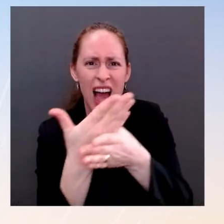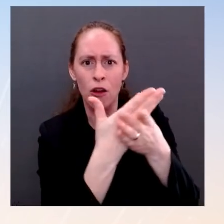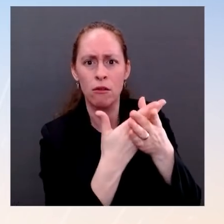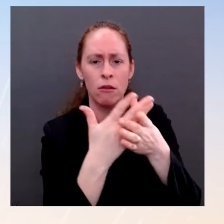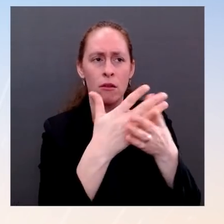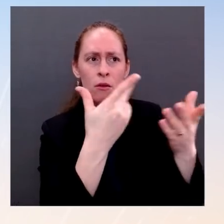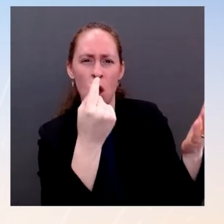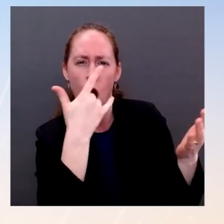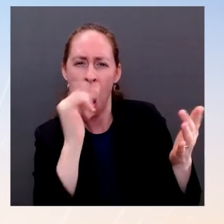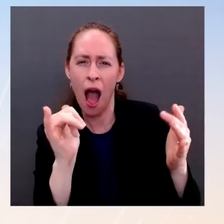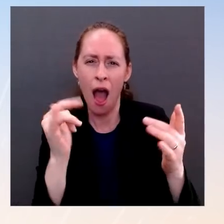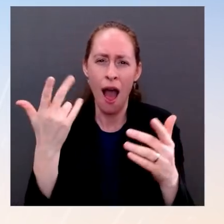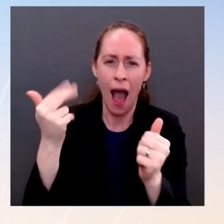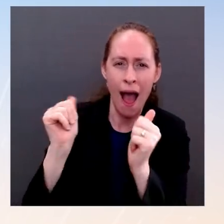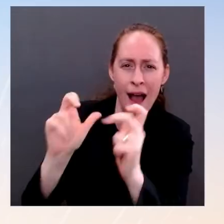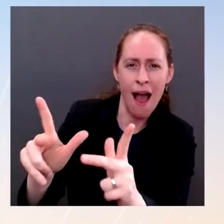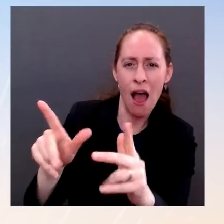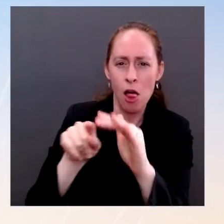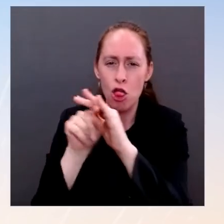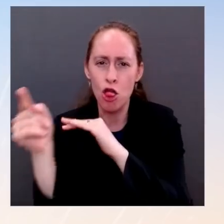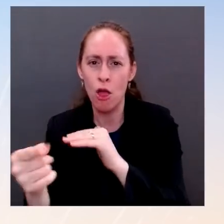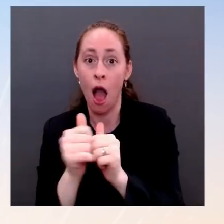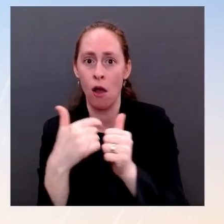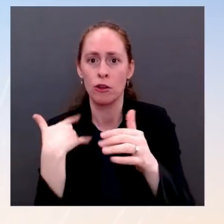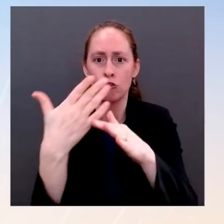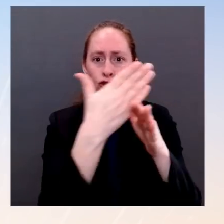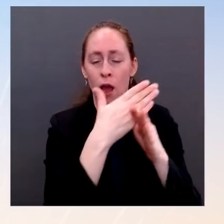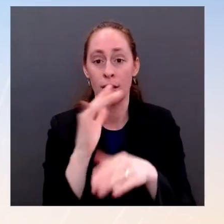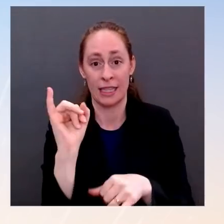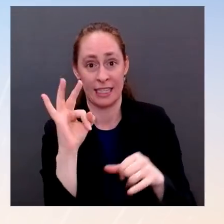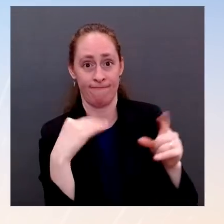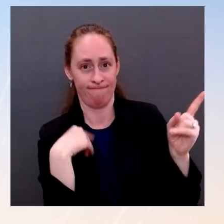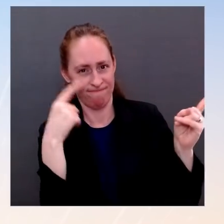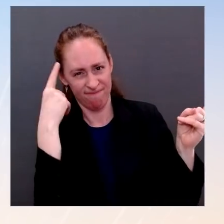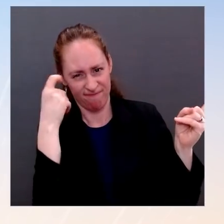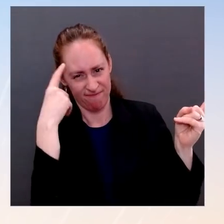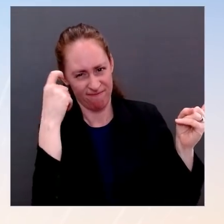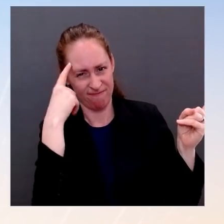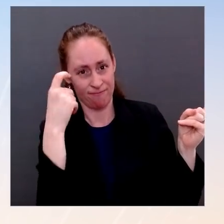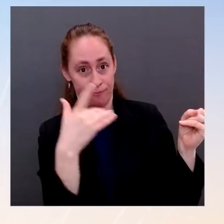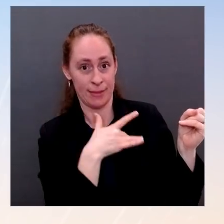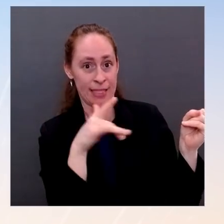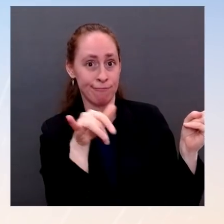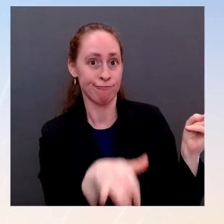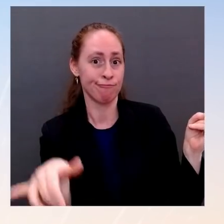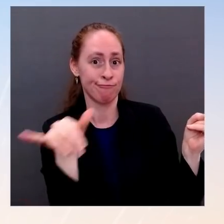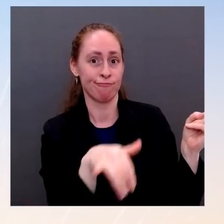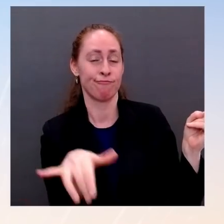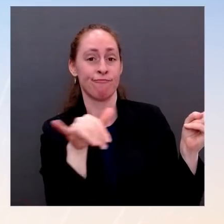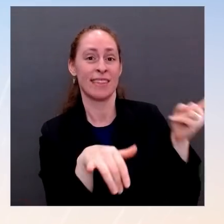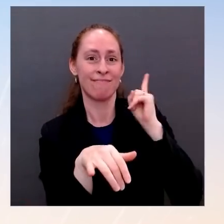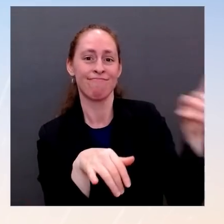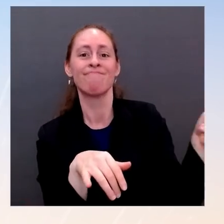Members of the administration have met with leaders across the region to discuss cyber resilience, deterrence of cyberattacks,